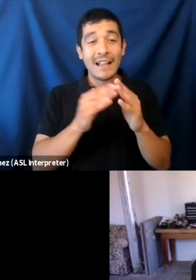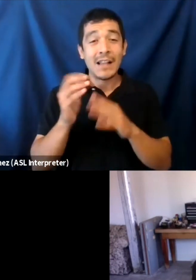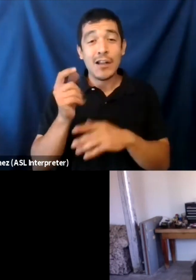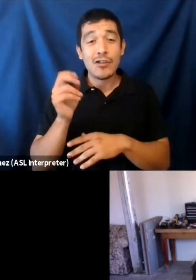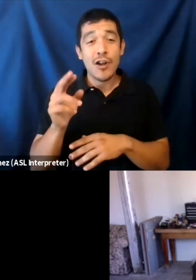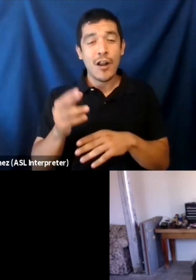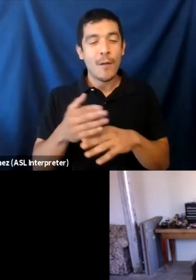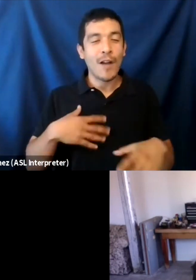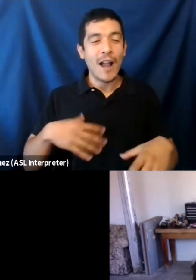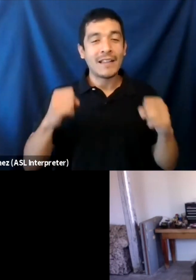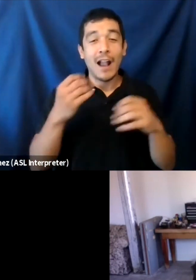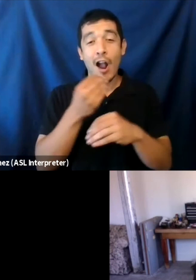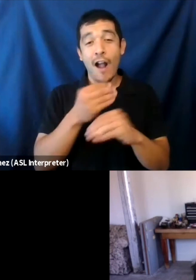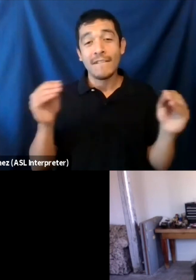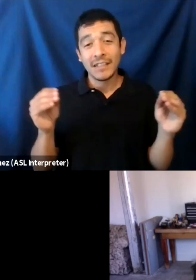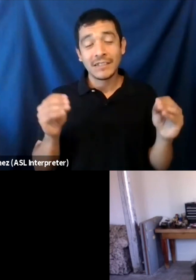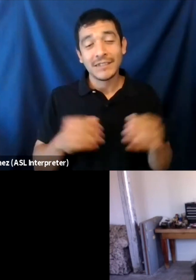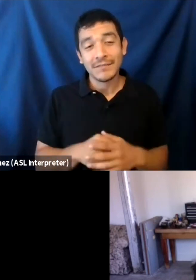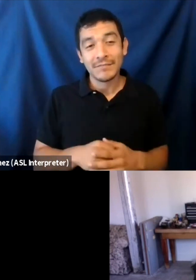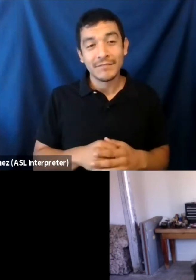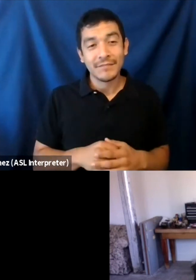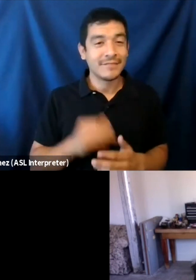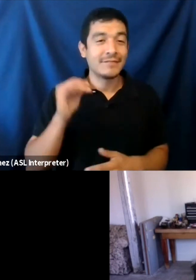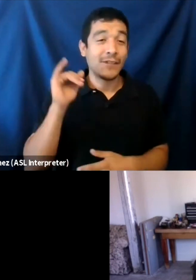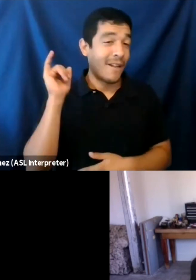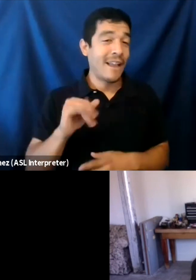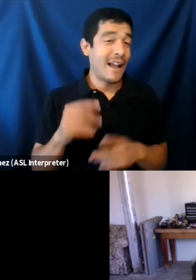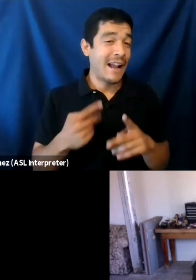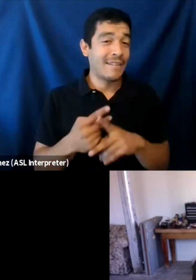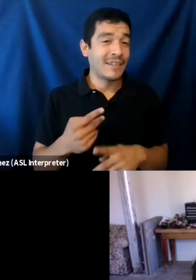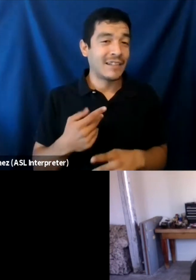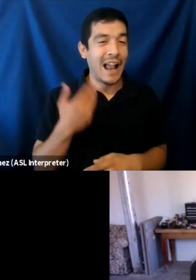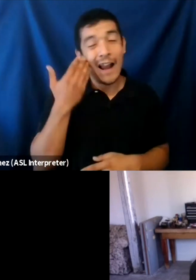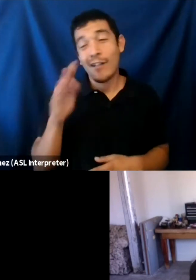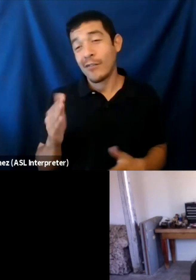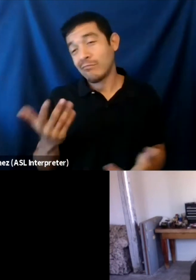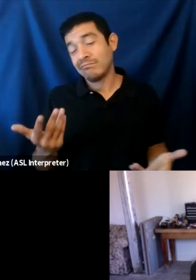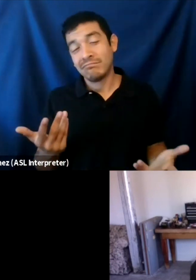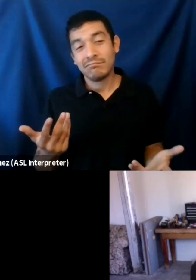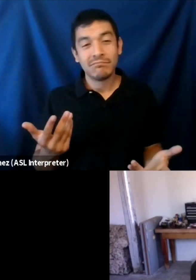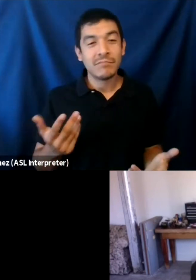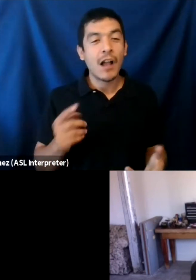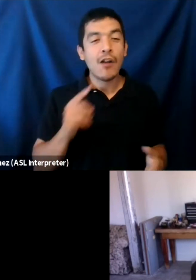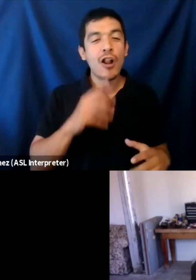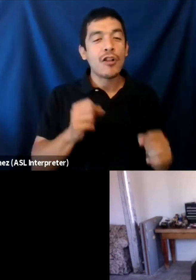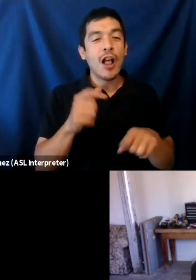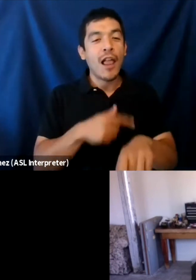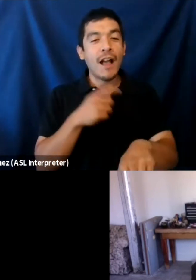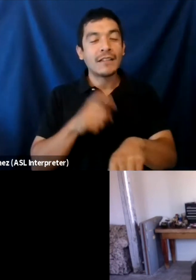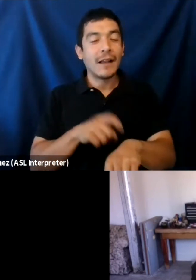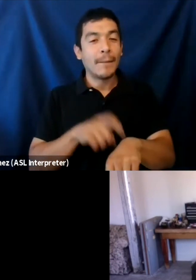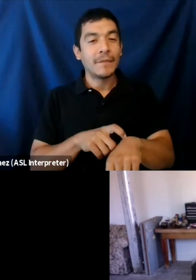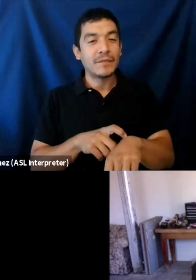So, that's kind of like my, I don't know, I'm just, I'm like, it took a long time to make All Light Everywhere,